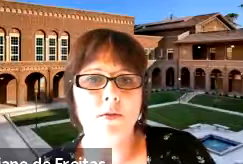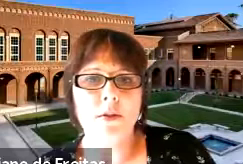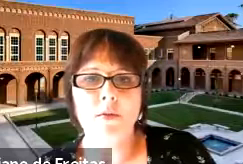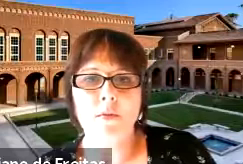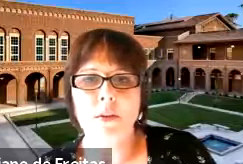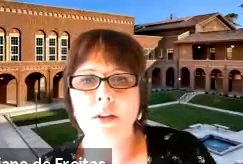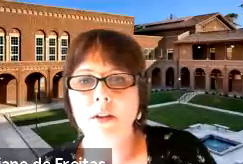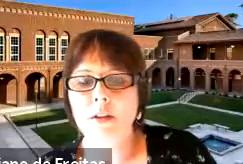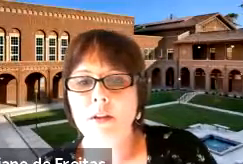have to